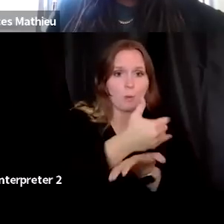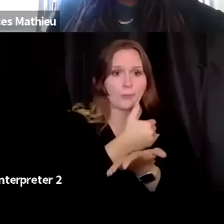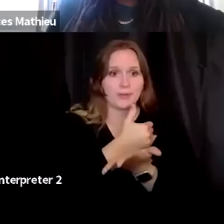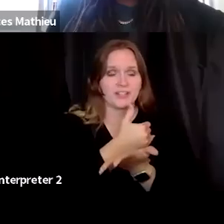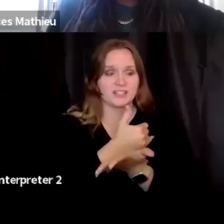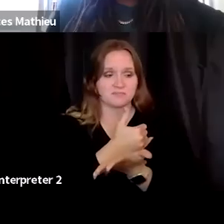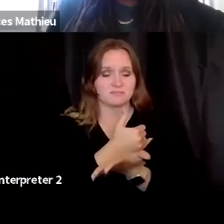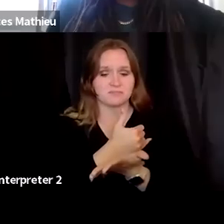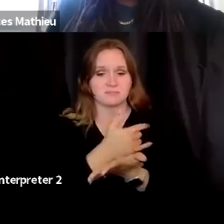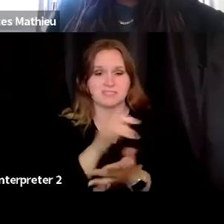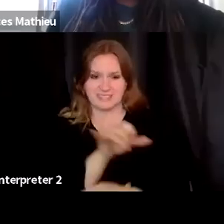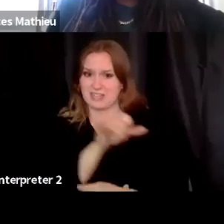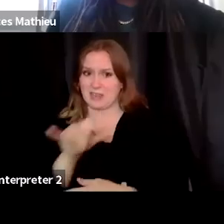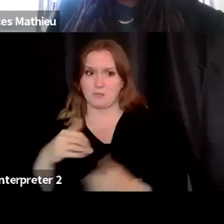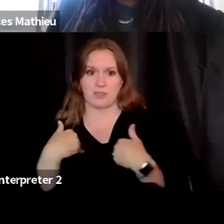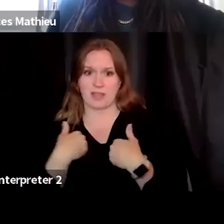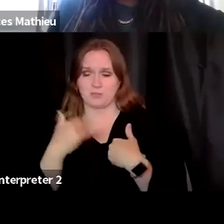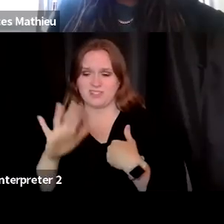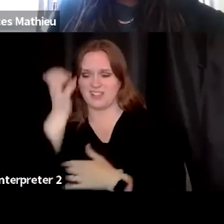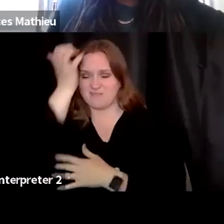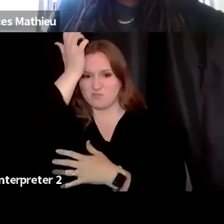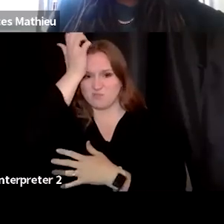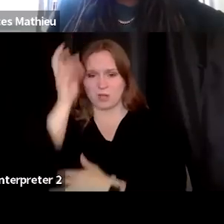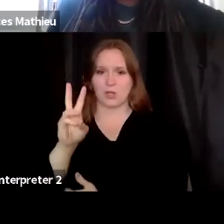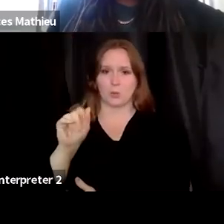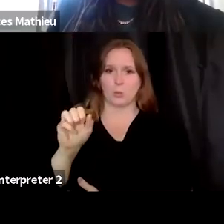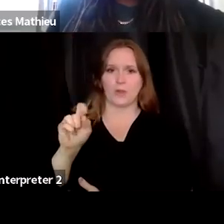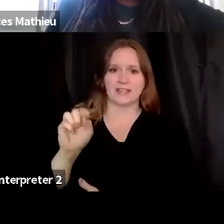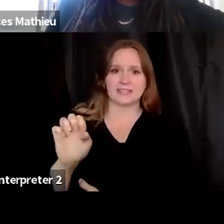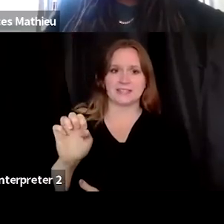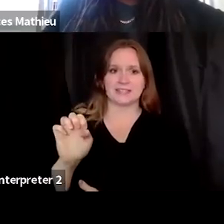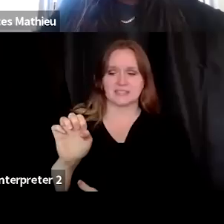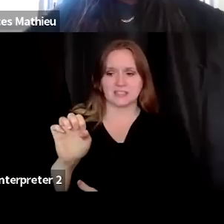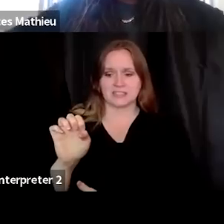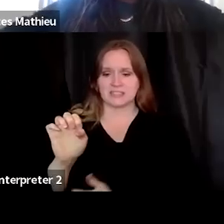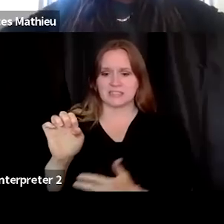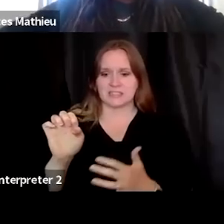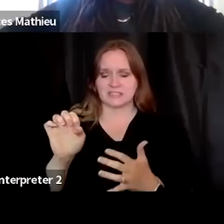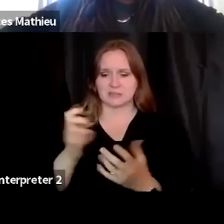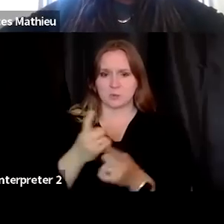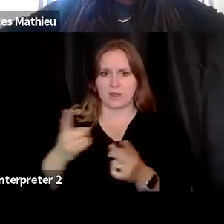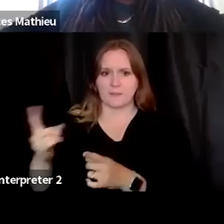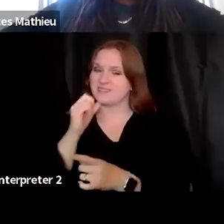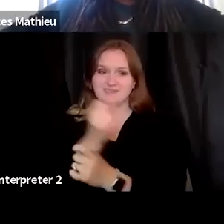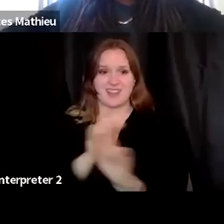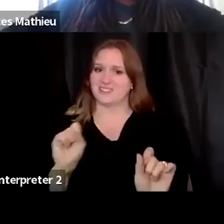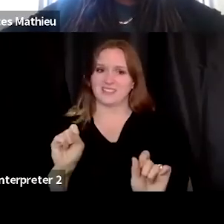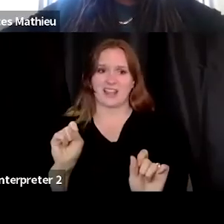unsanitary and that actually expedites the safety of their home and causes more concerns for their health